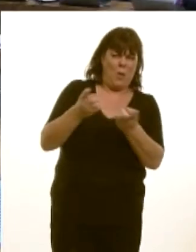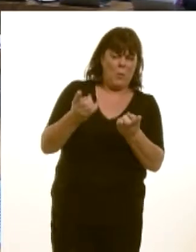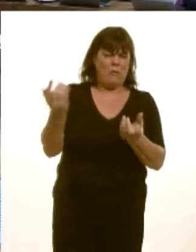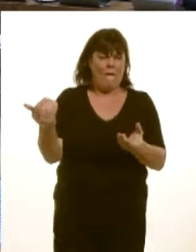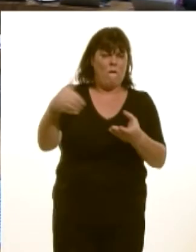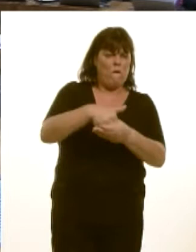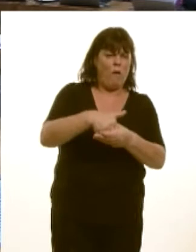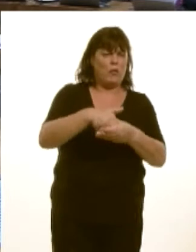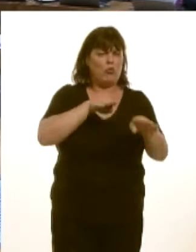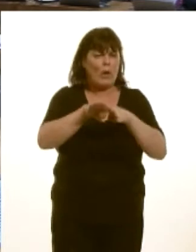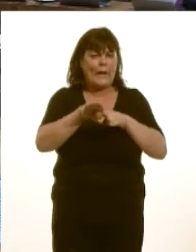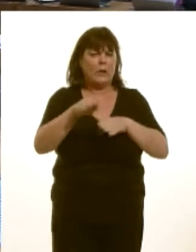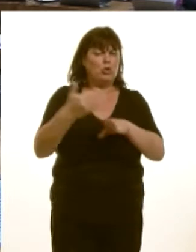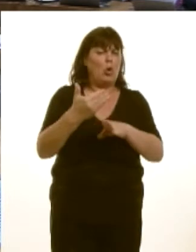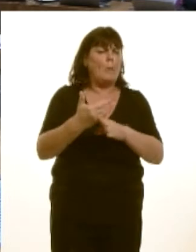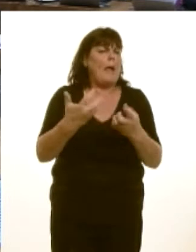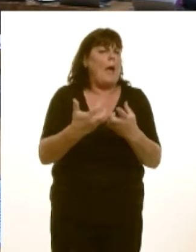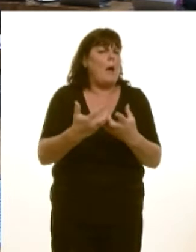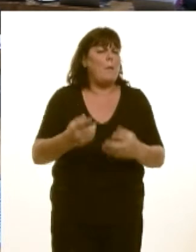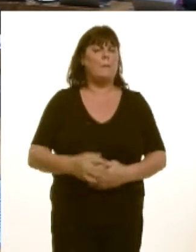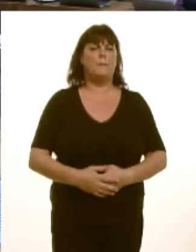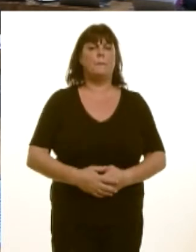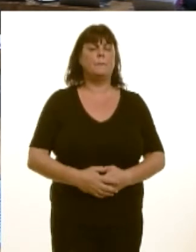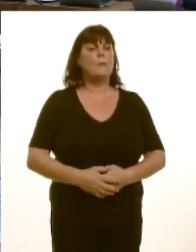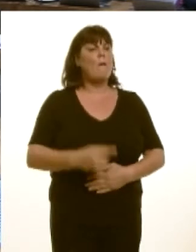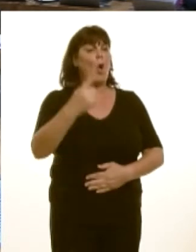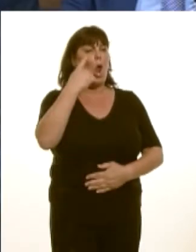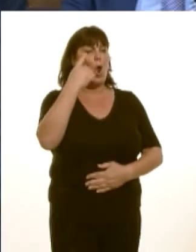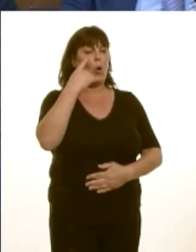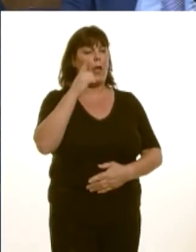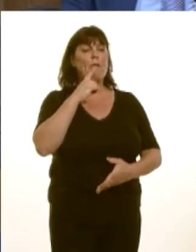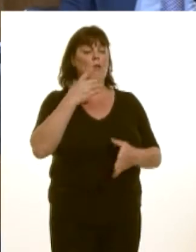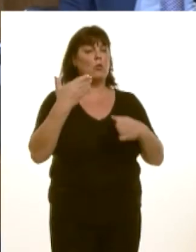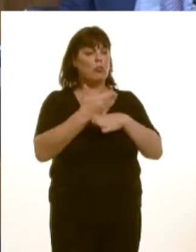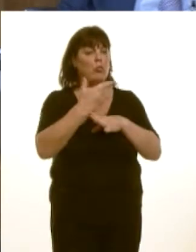Carwyn Jones: The youth engagement and progression framework, which was published in October